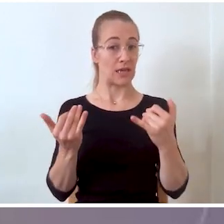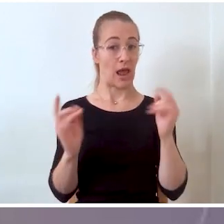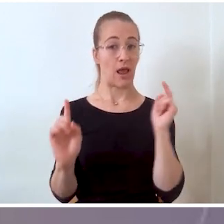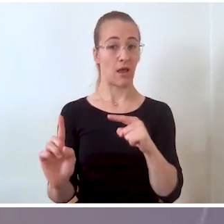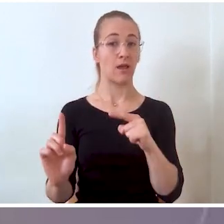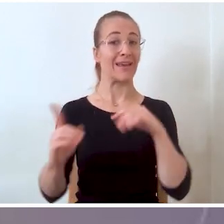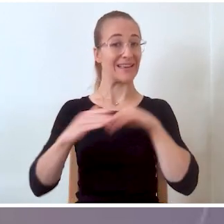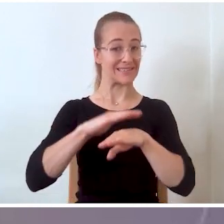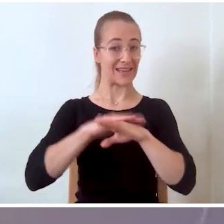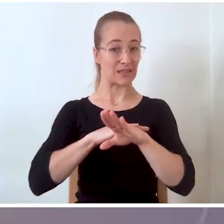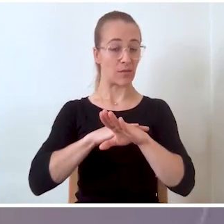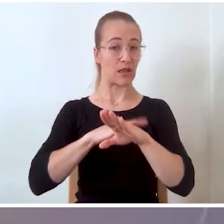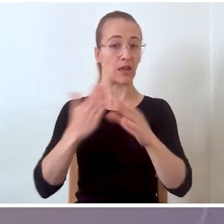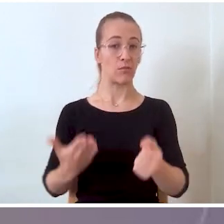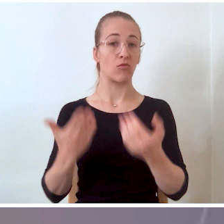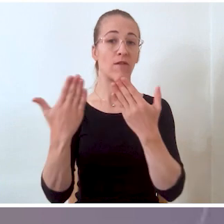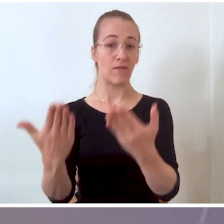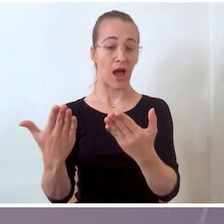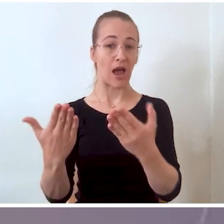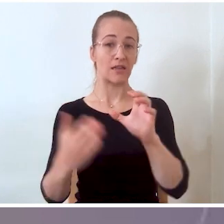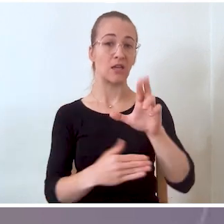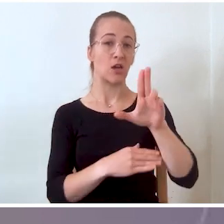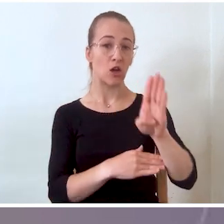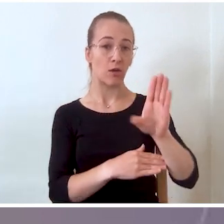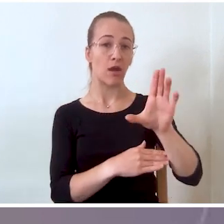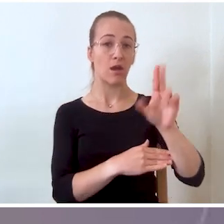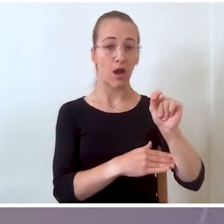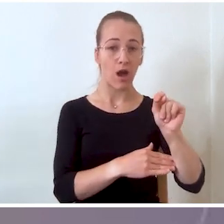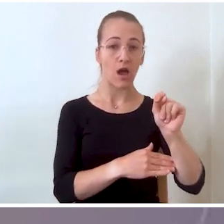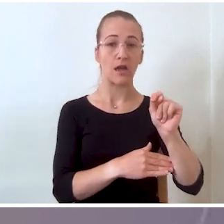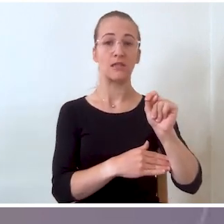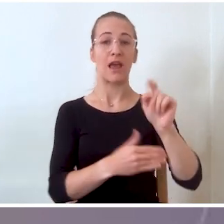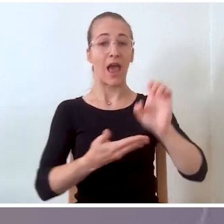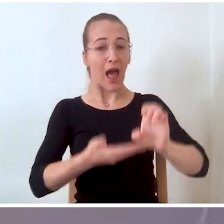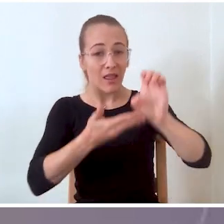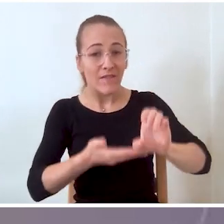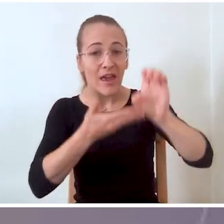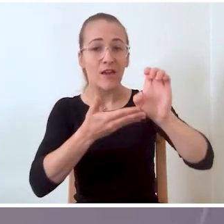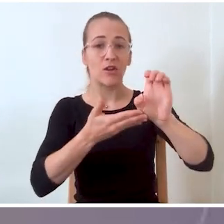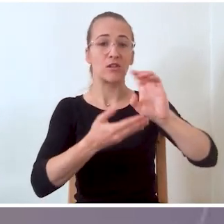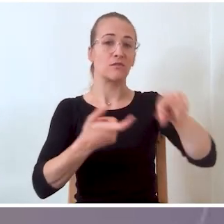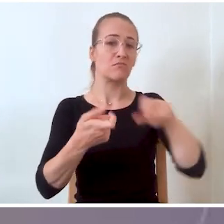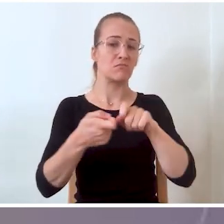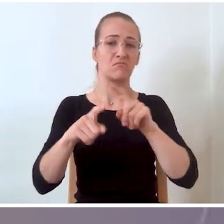accessibility provides a connotation of curb cuts and elevators and certain elements of society